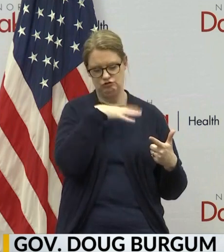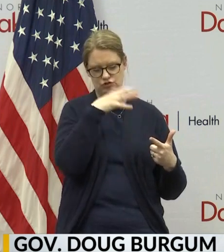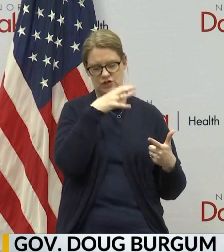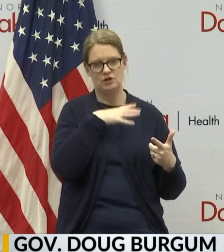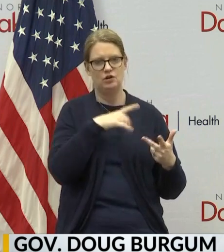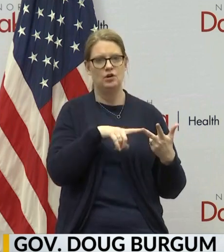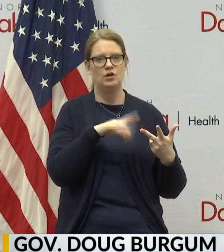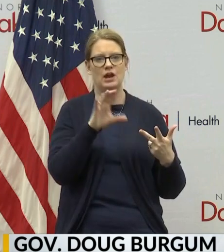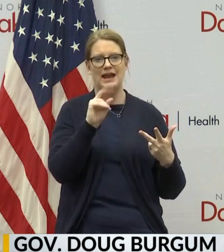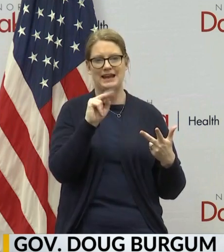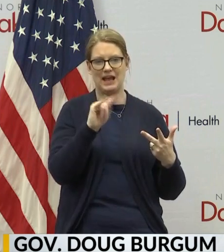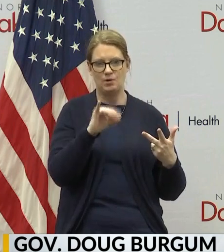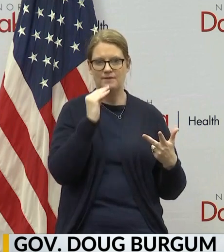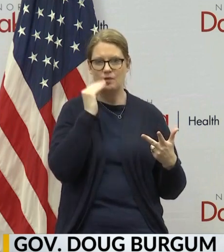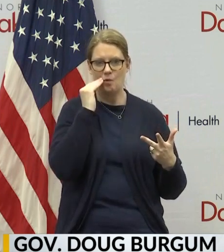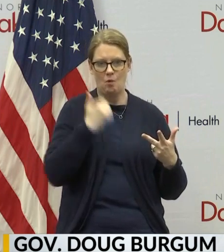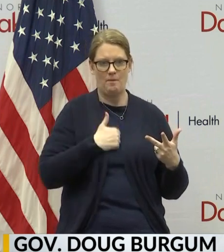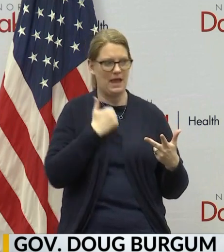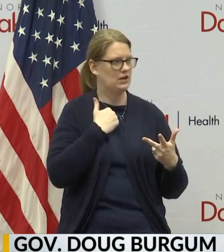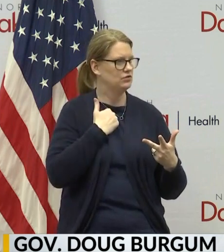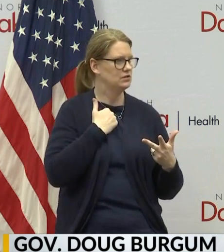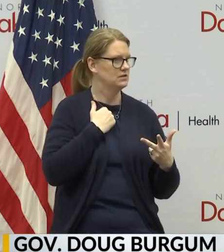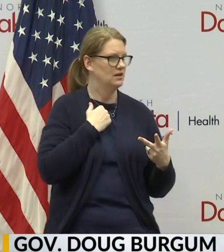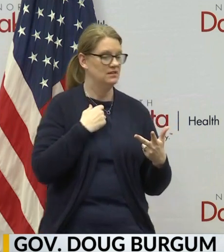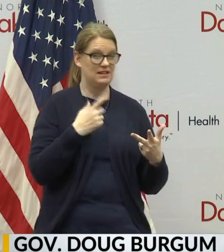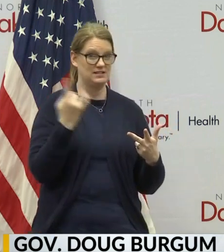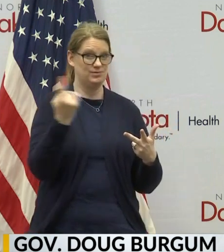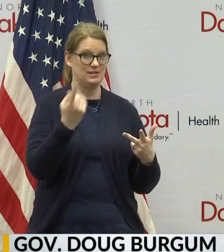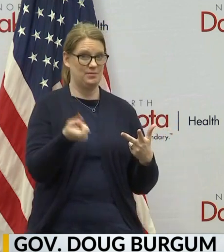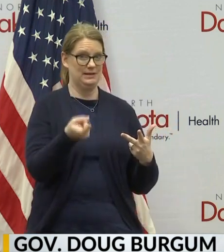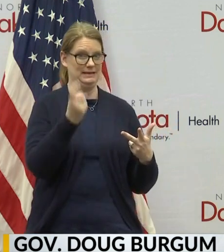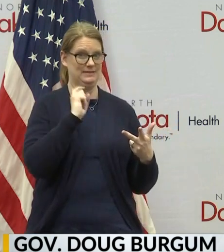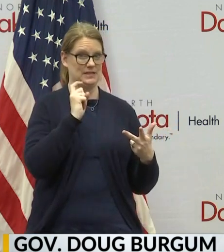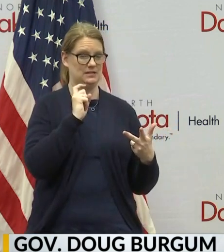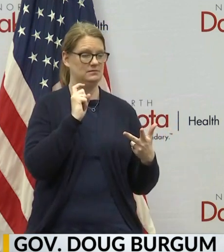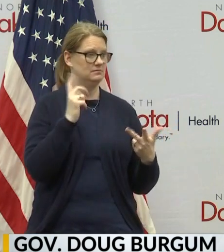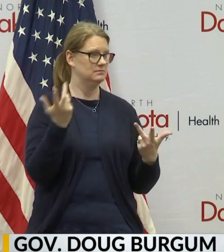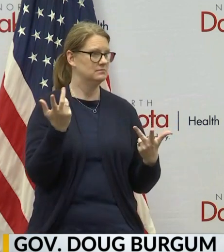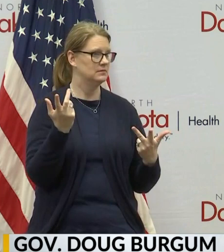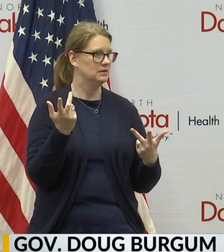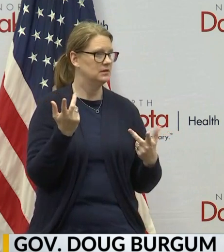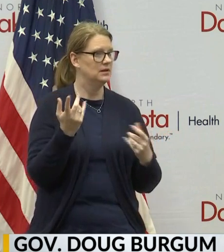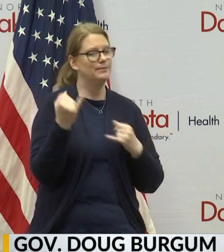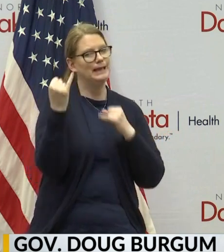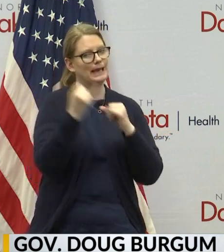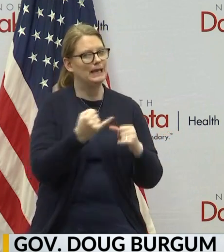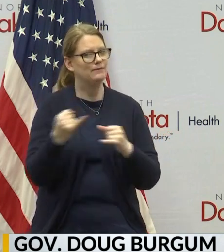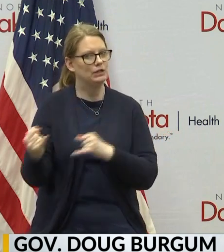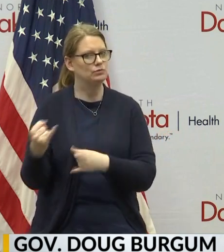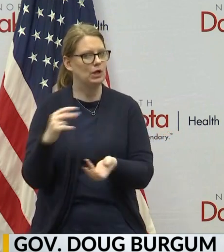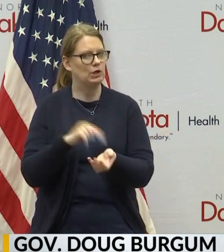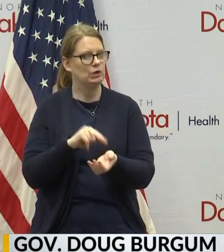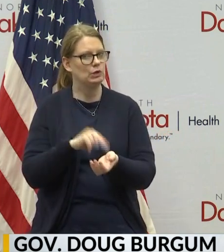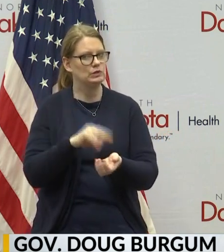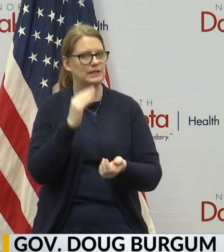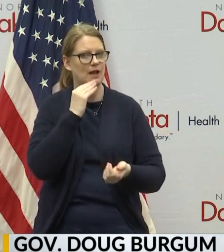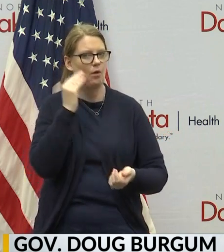RELATIVE TO WHAT WE RECEIVE AT THE STATE WHICH IS AGE RANGE, GENDER AND COUNTY OR HOME ADDRESS, THAT IS WHAT WE'RE